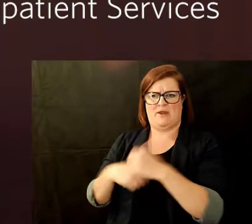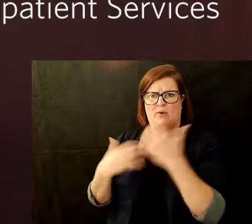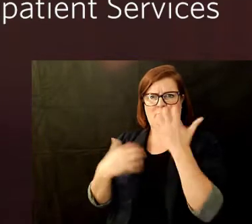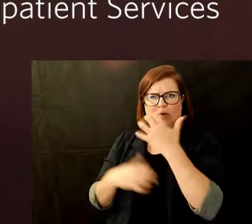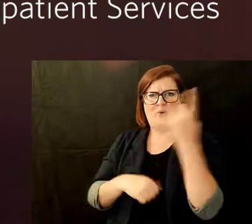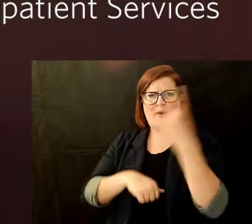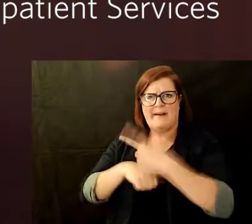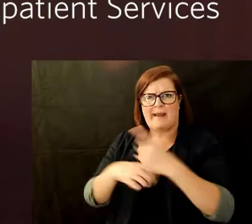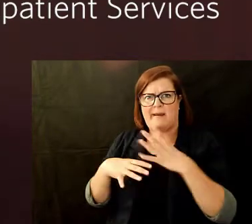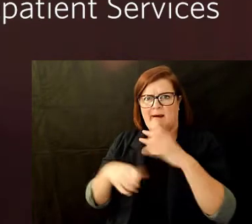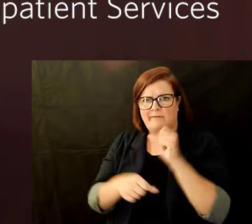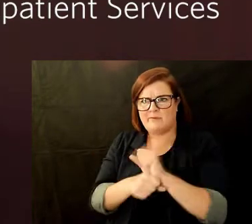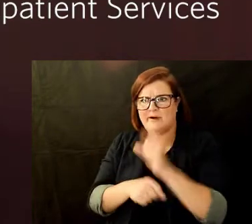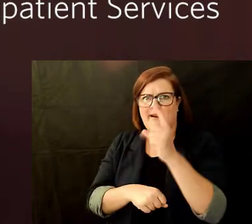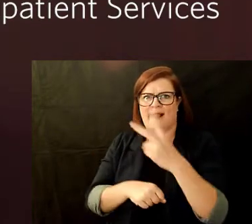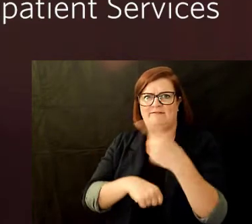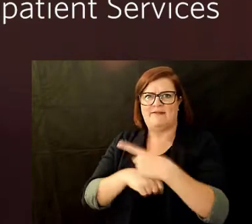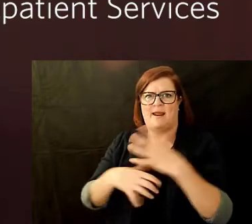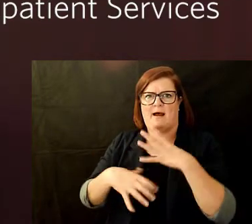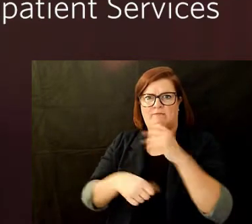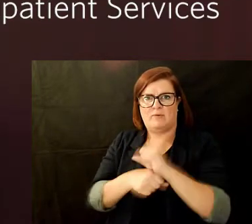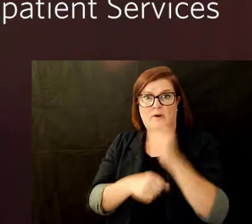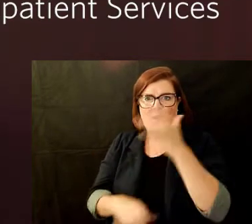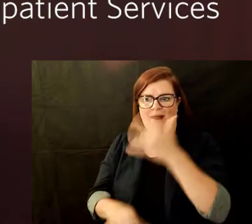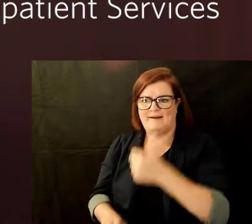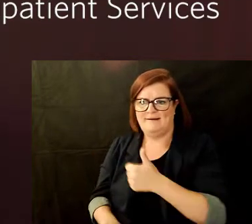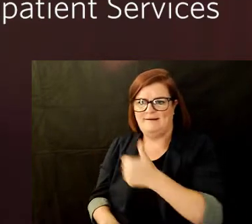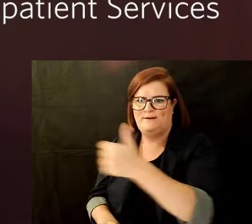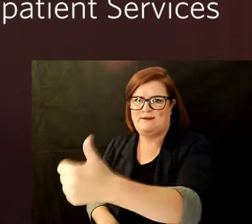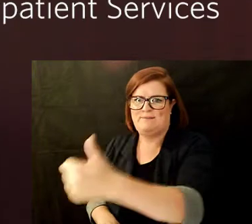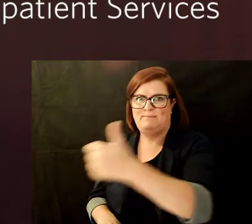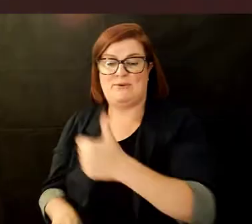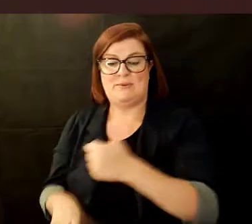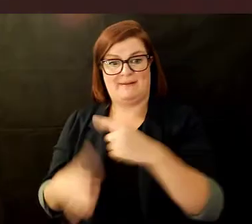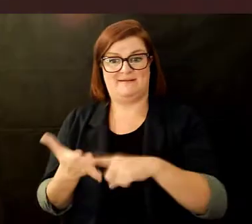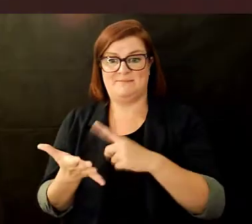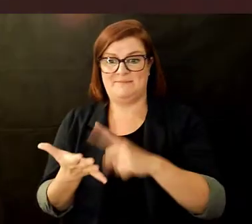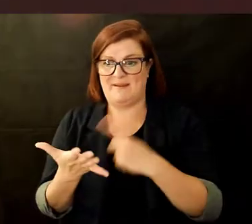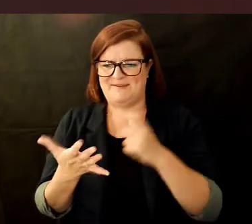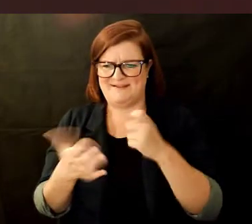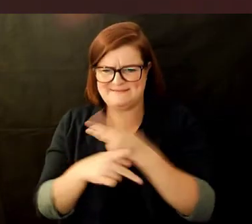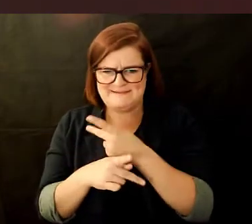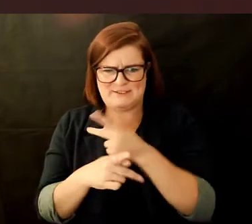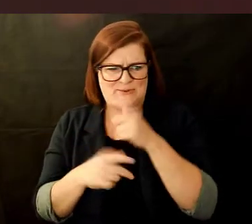have had to take half a day, a full day off of work. They would have had to find child care